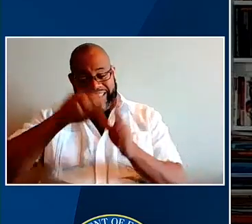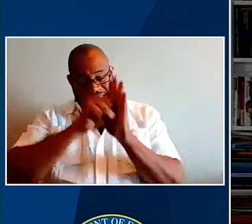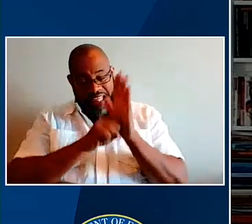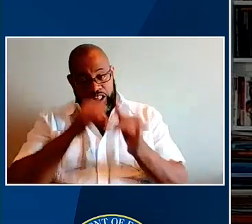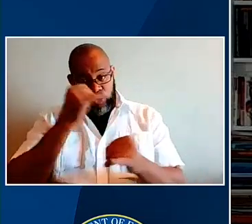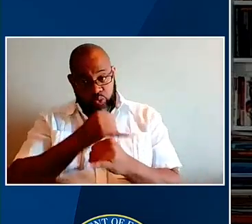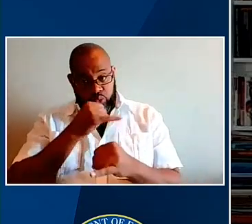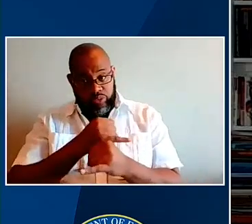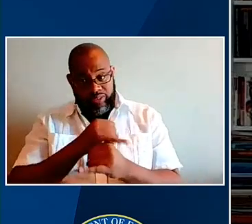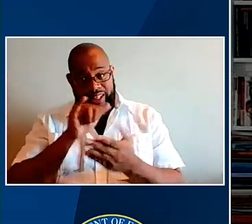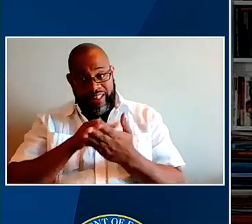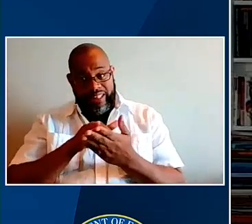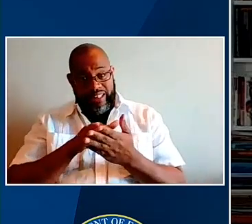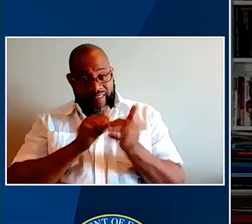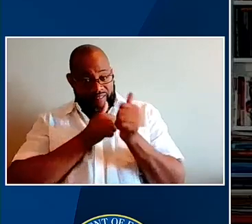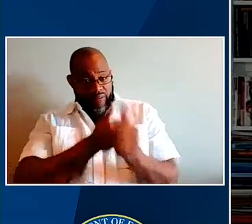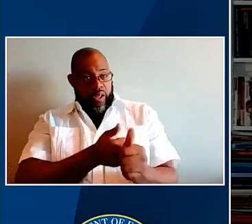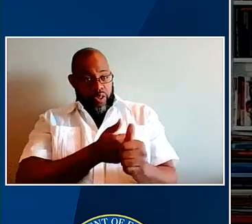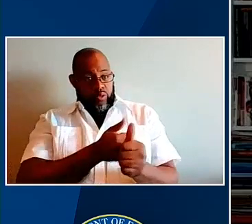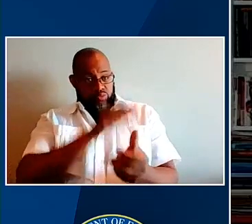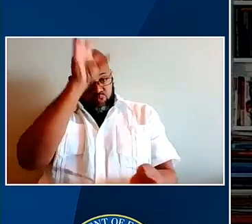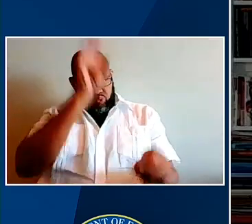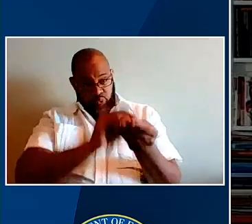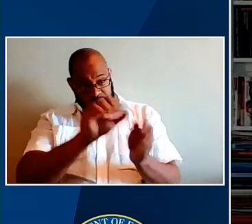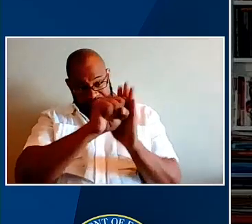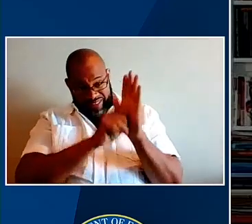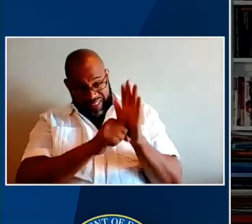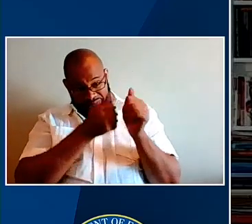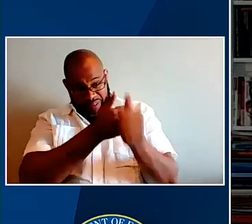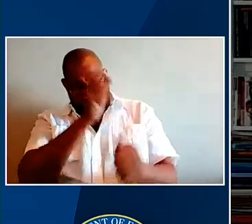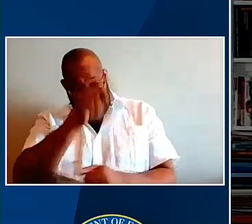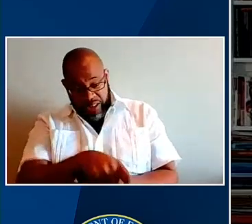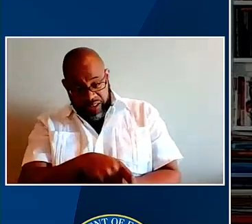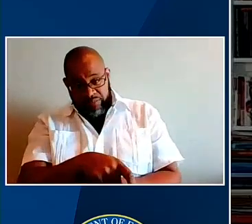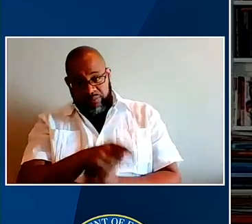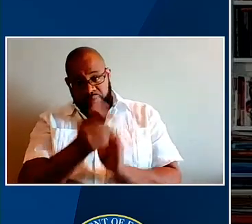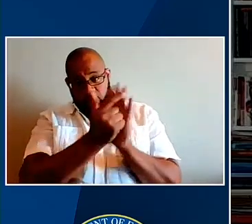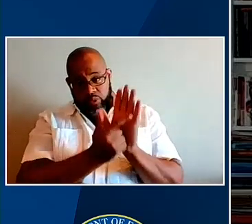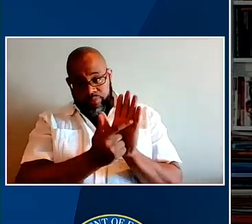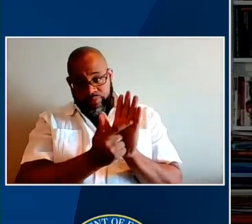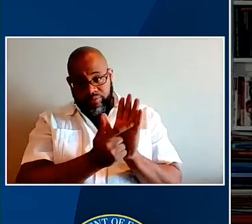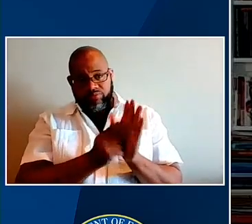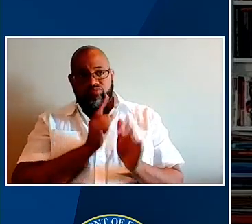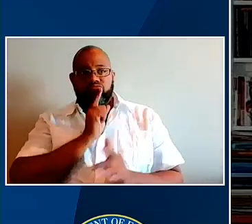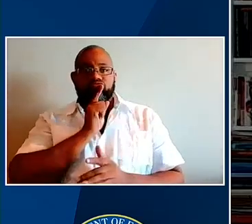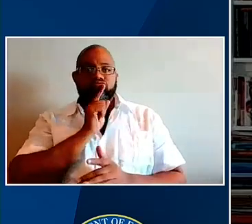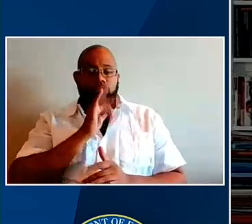are subject to the totality of a state's laws at a significant enough disadvantage